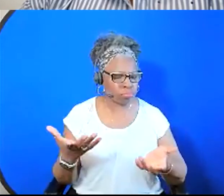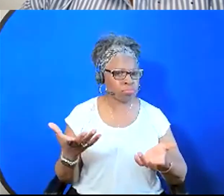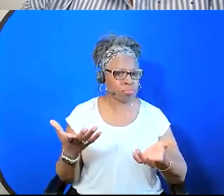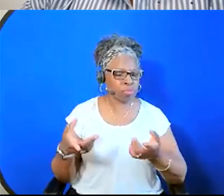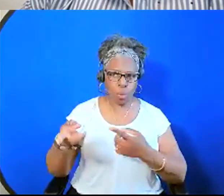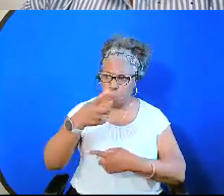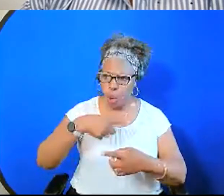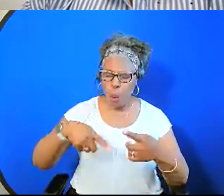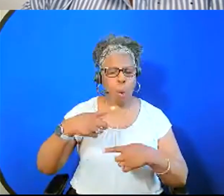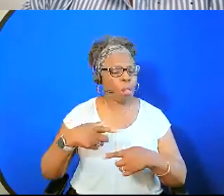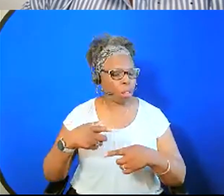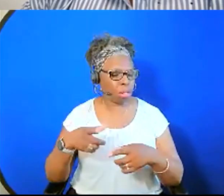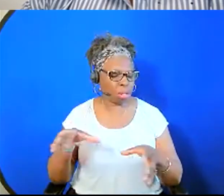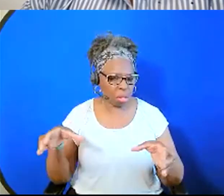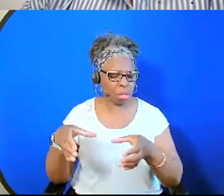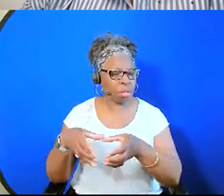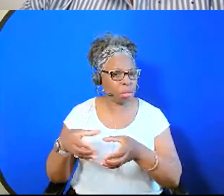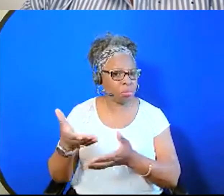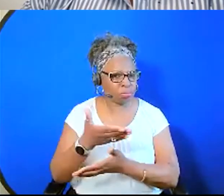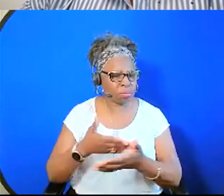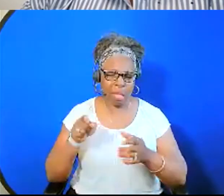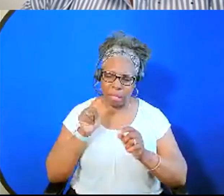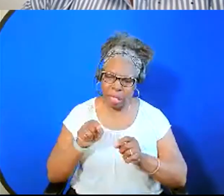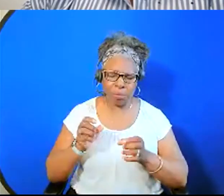So that one thing I felt was really wonderful. But then following on from that,